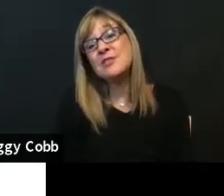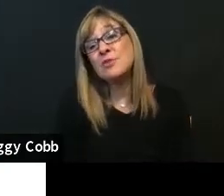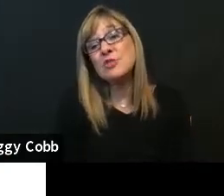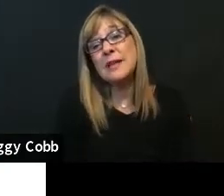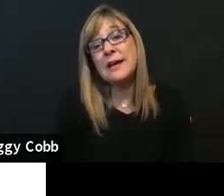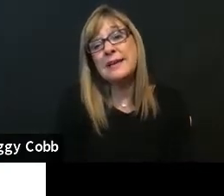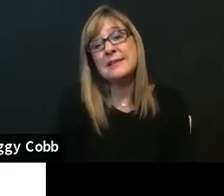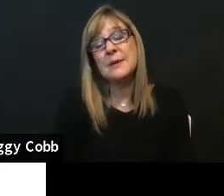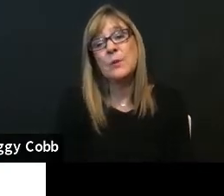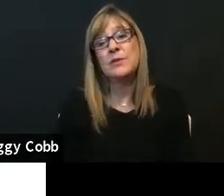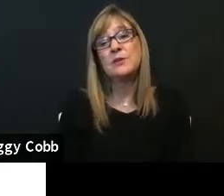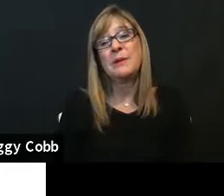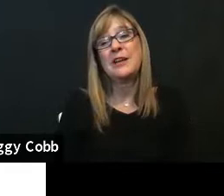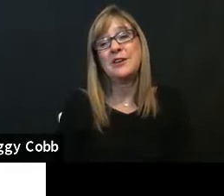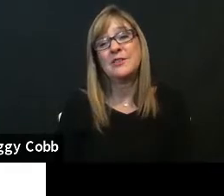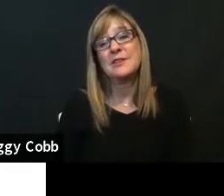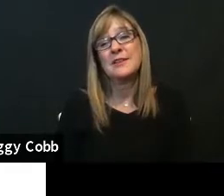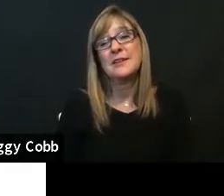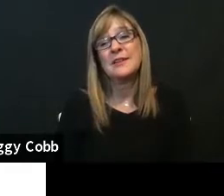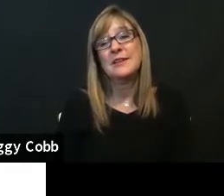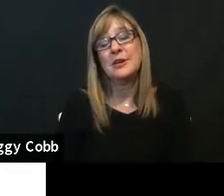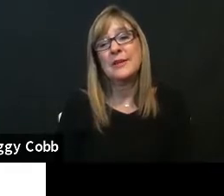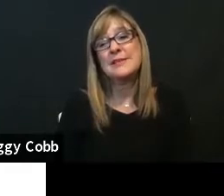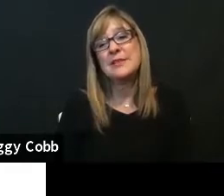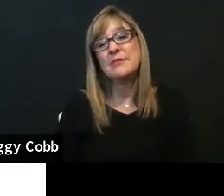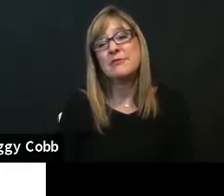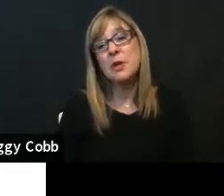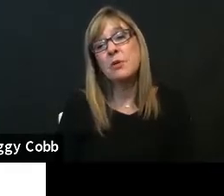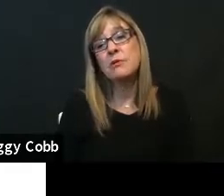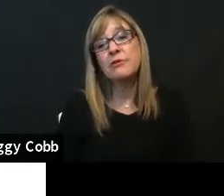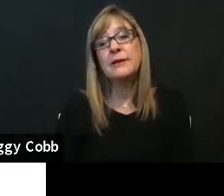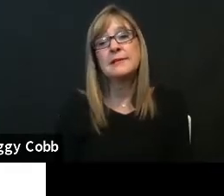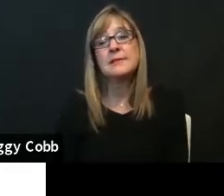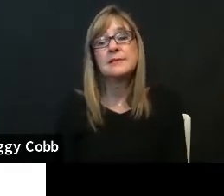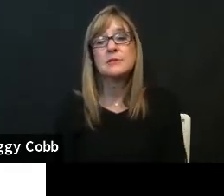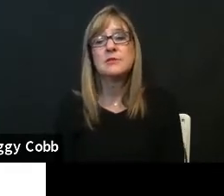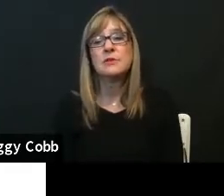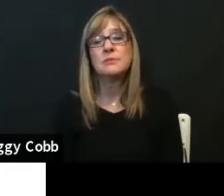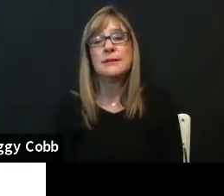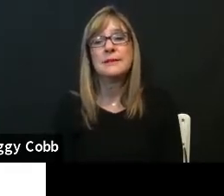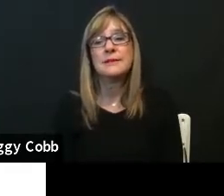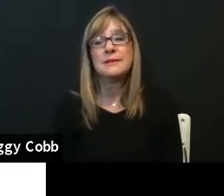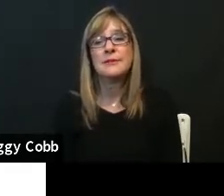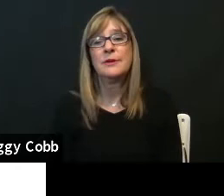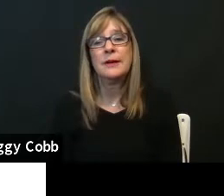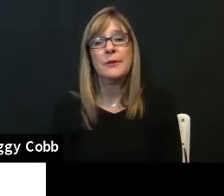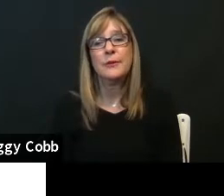to socialize with their peers. They see their local friends in school but what